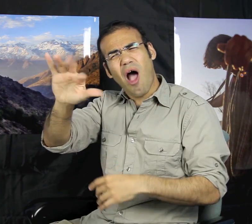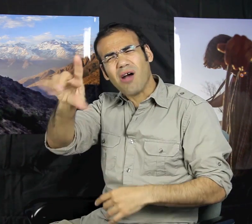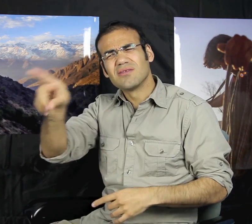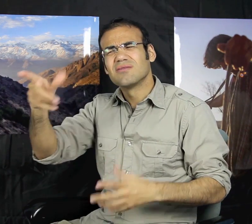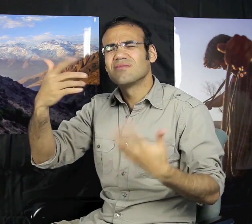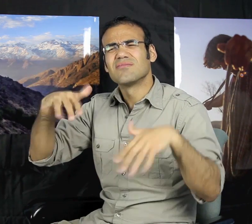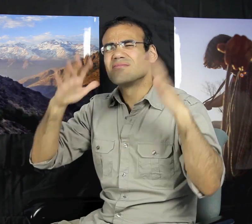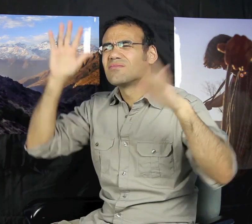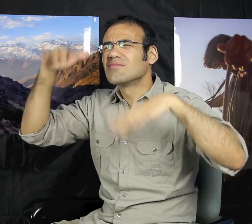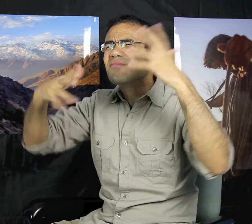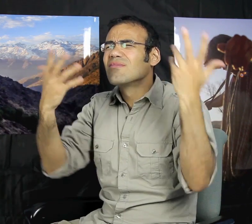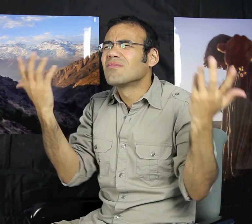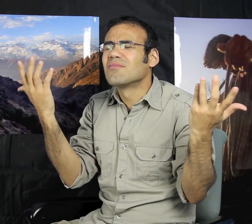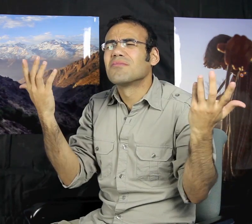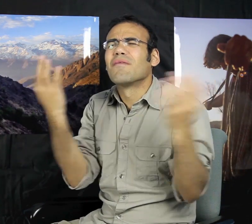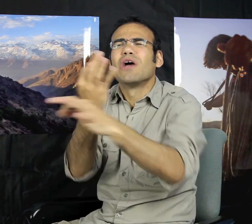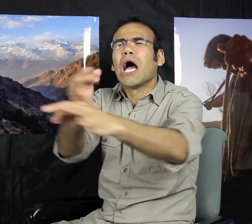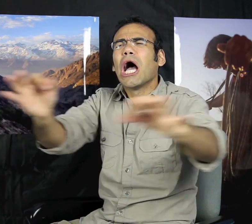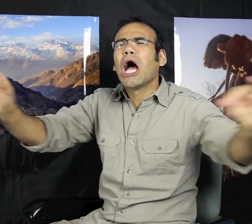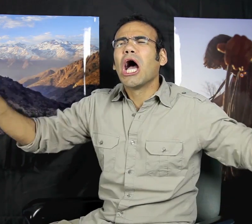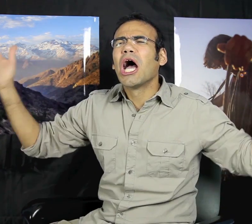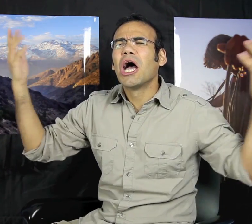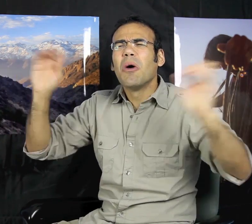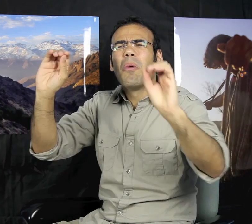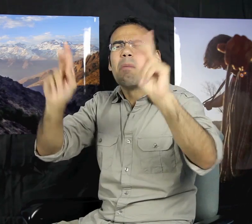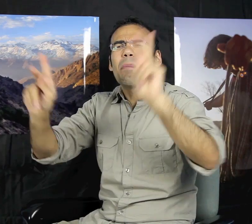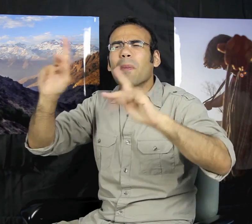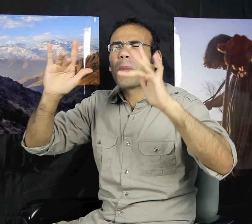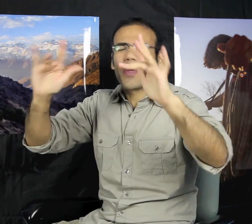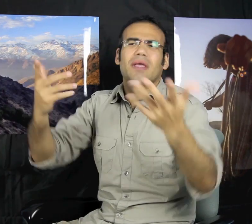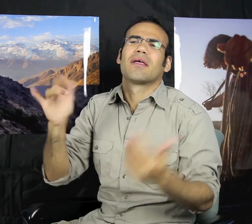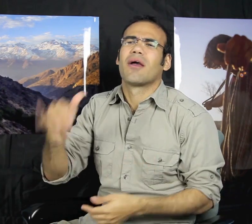It's extremely wild nature. There's a sense of freedom and there's nobody there.